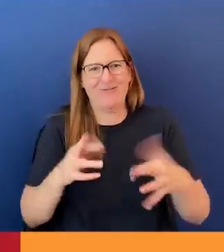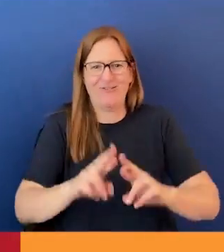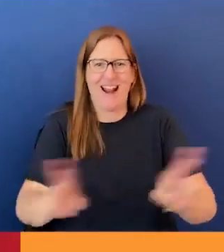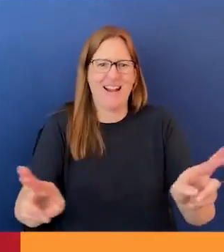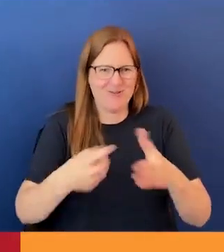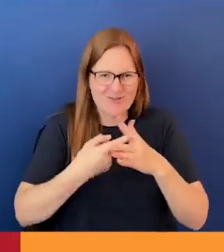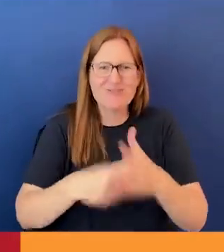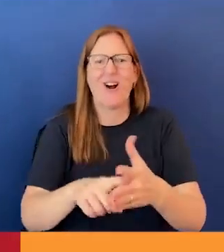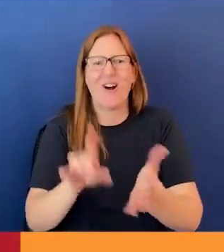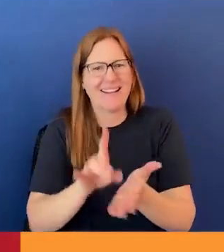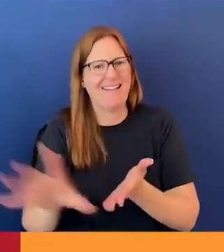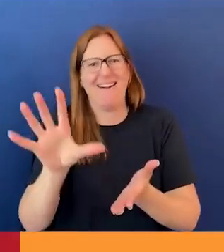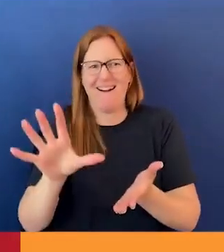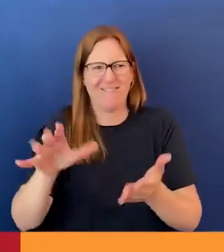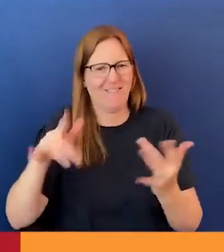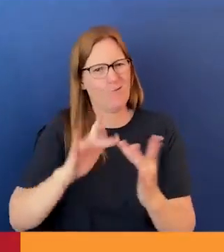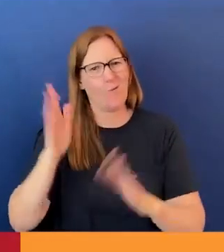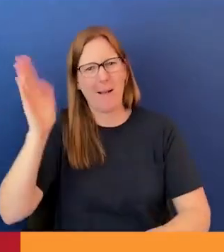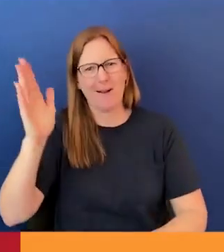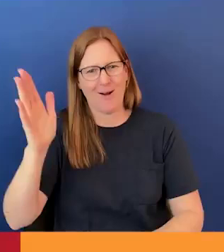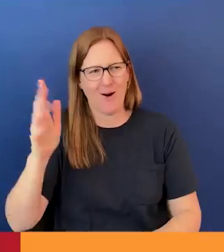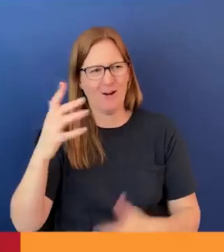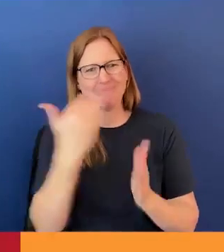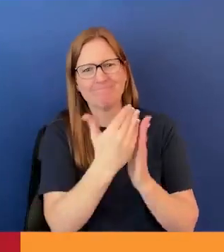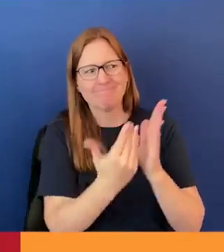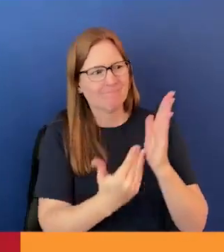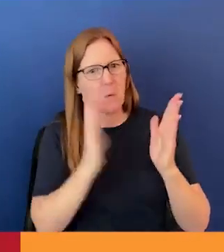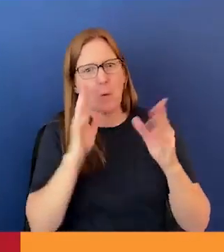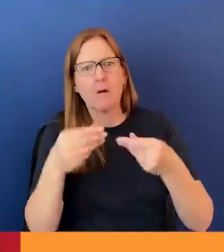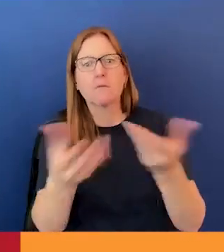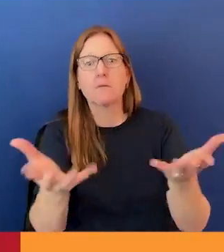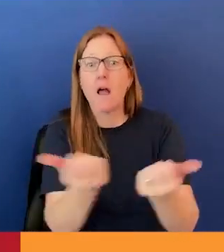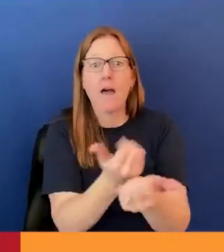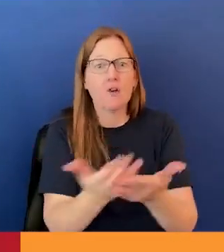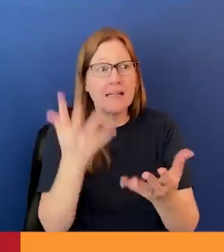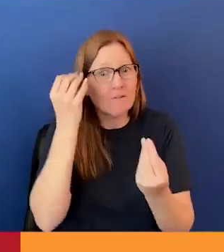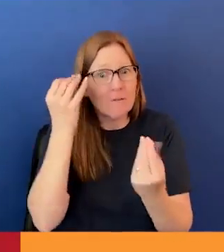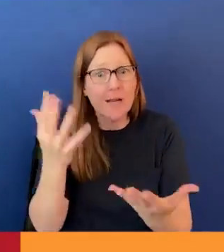with this webinar that will give you, the information you need and let you